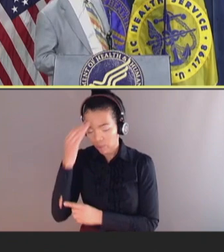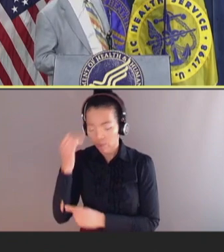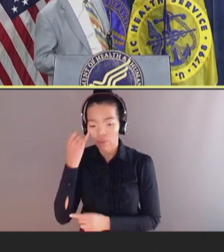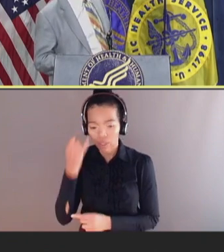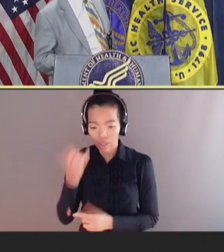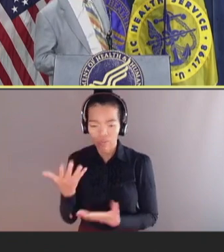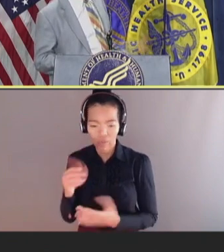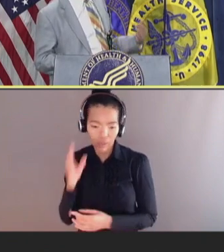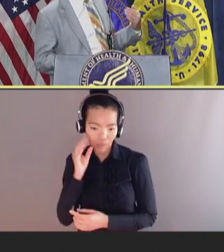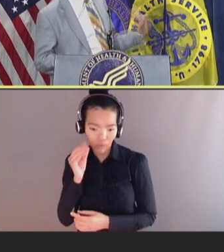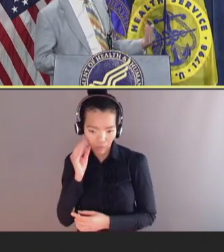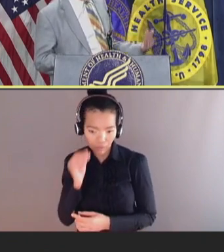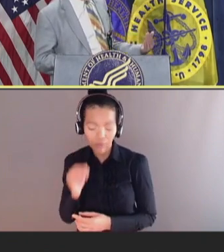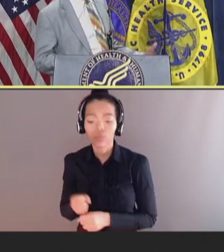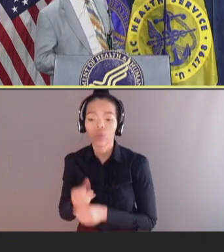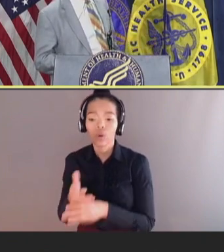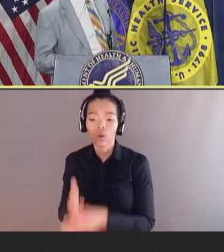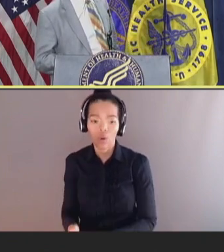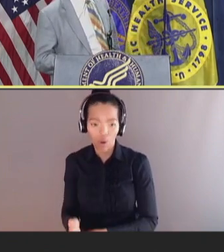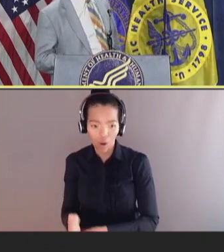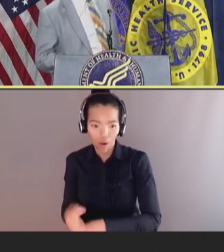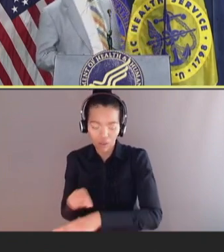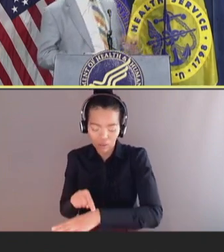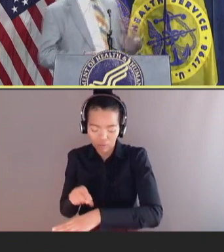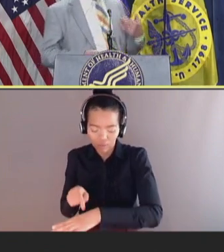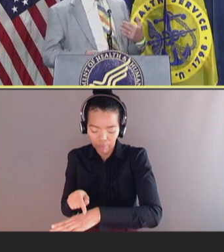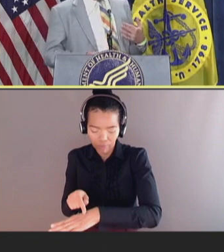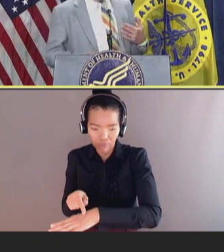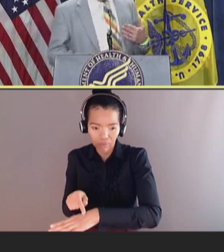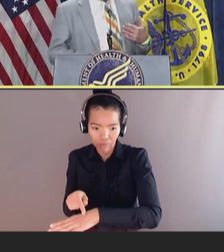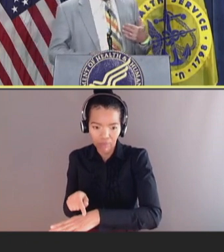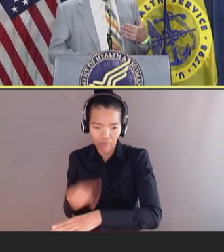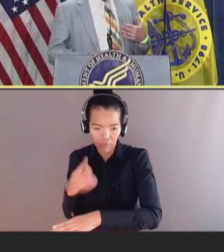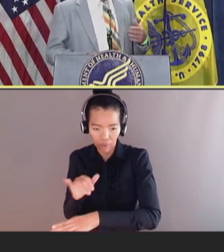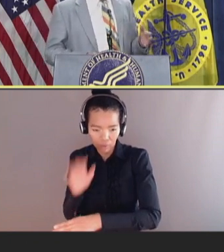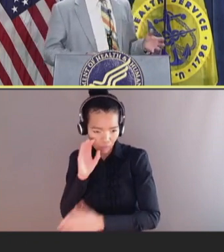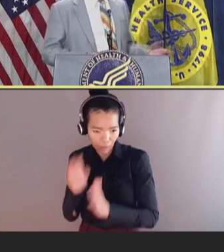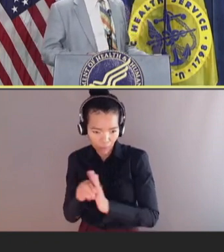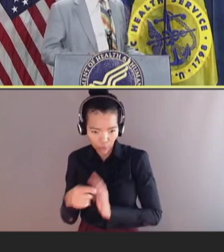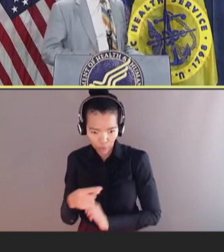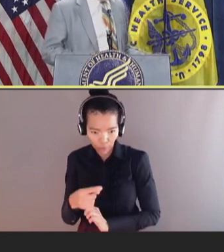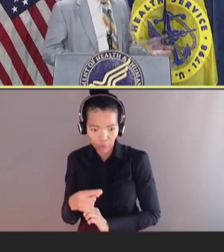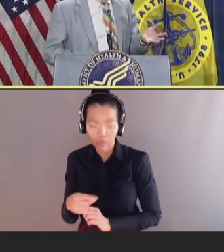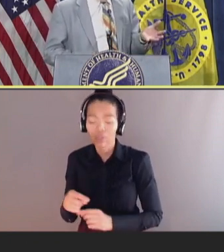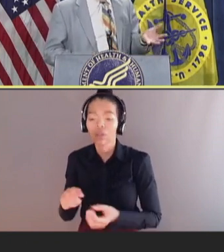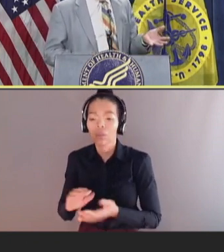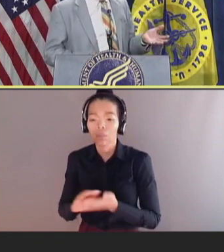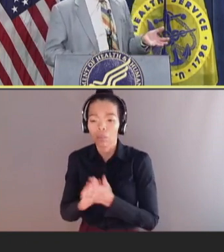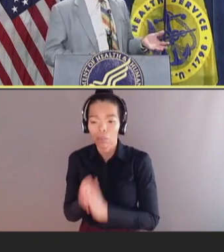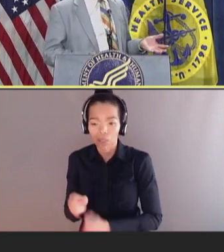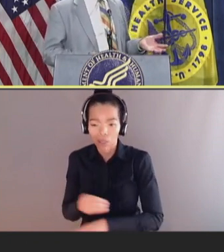it does cause a pustule to form, which then ulcerates. And there's drainage of fluid